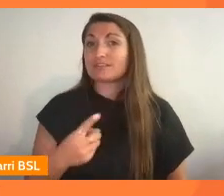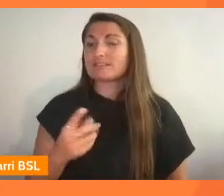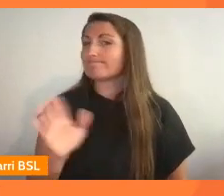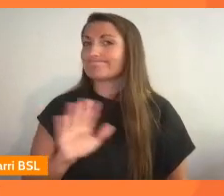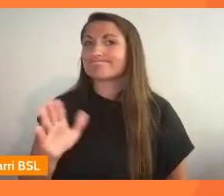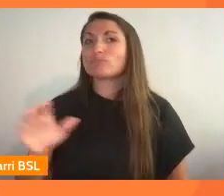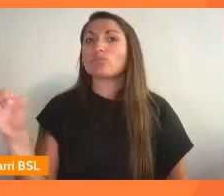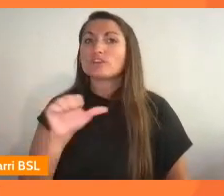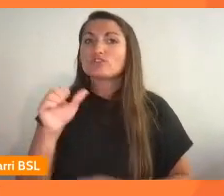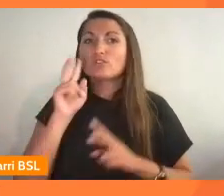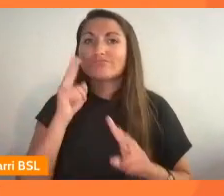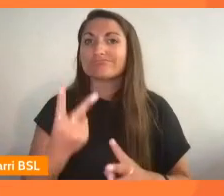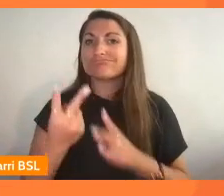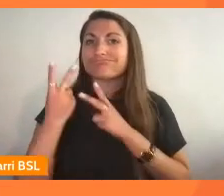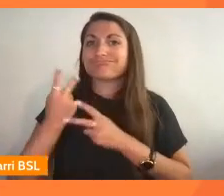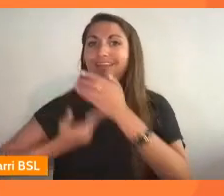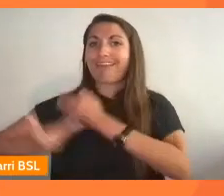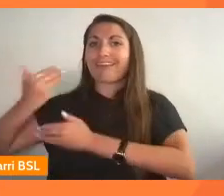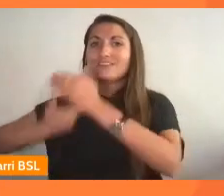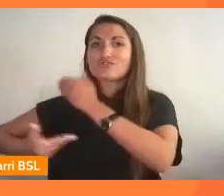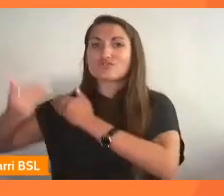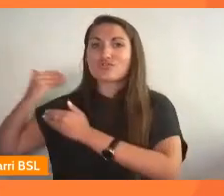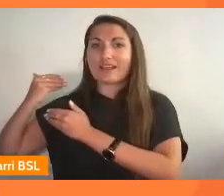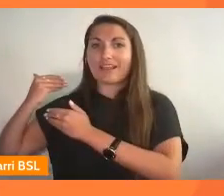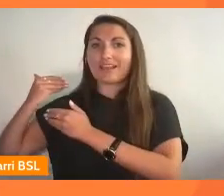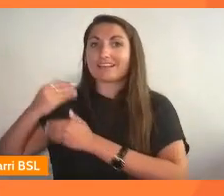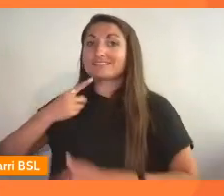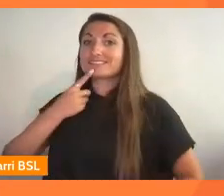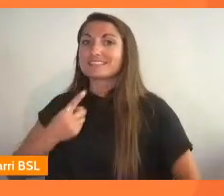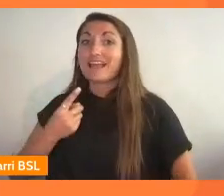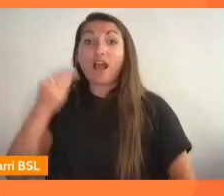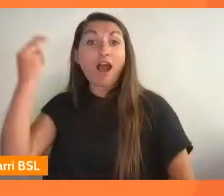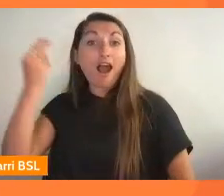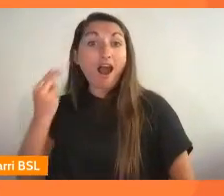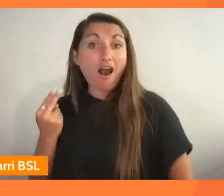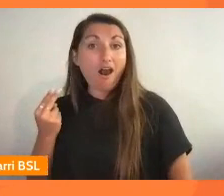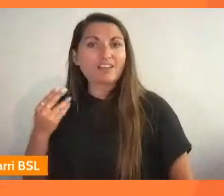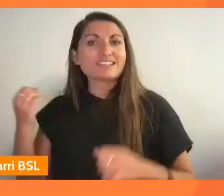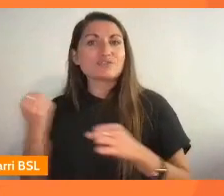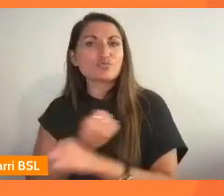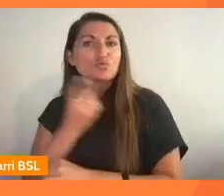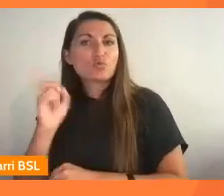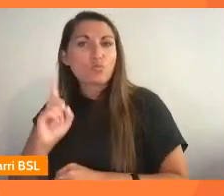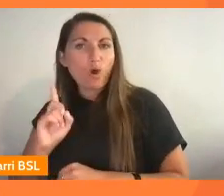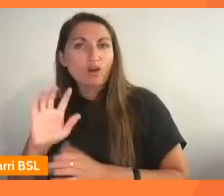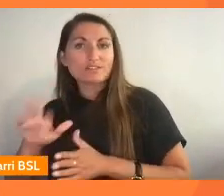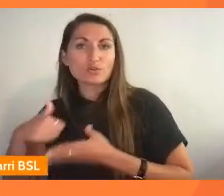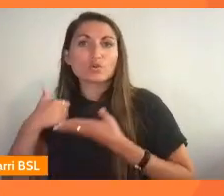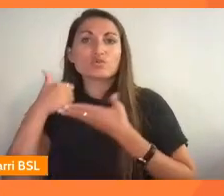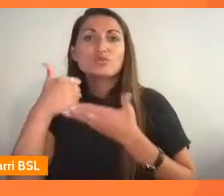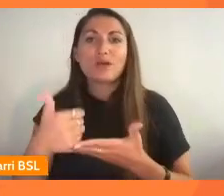and go flip it the other way around. What can artists do to help the adoption of new technologies?